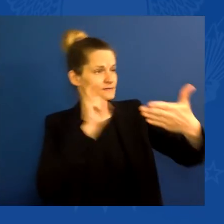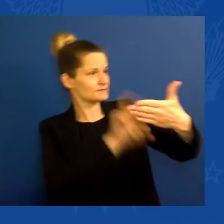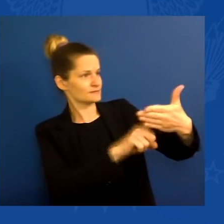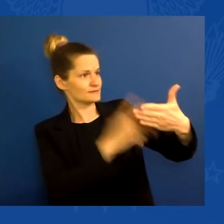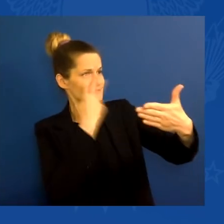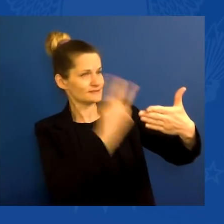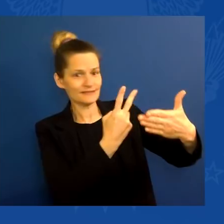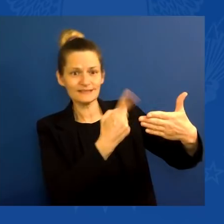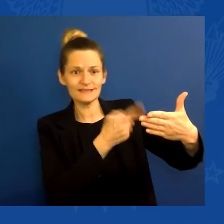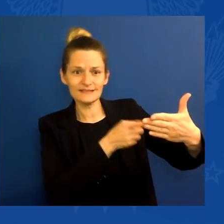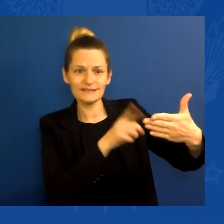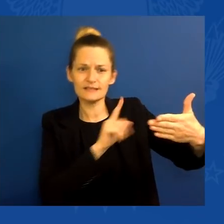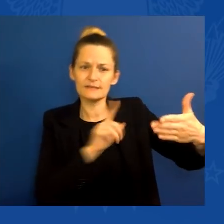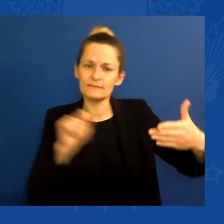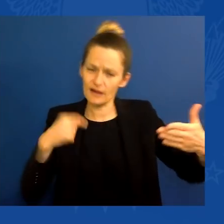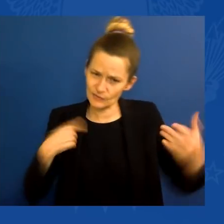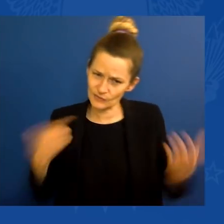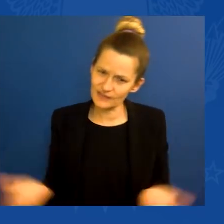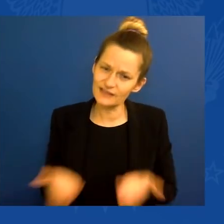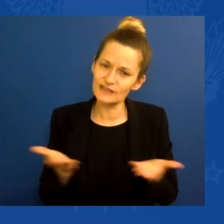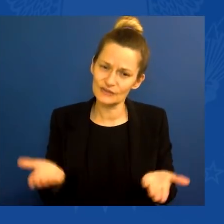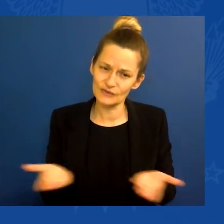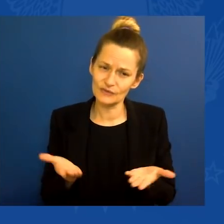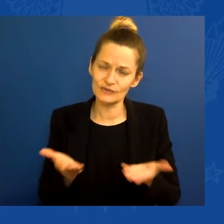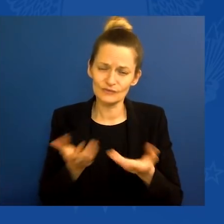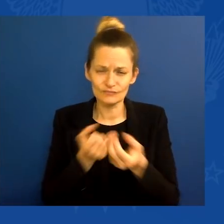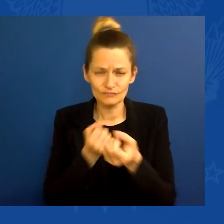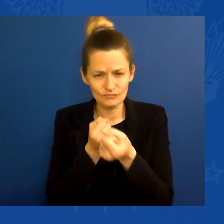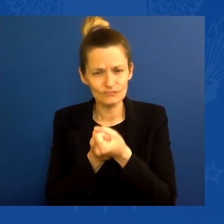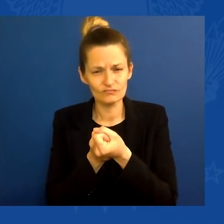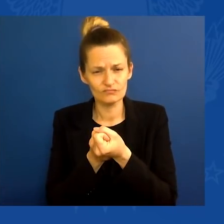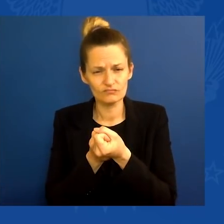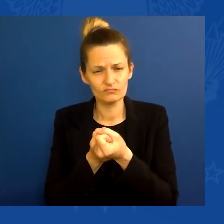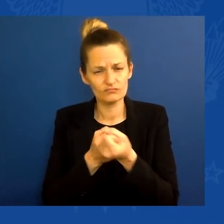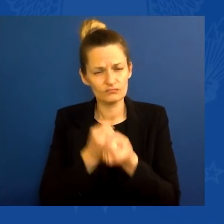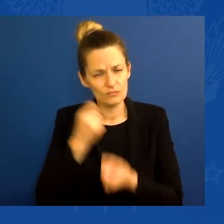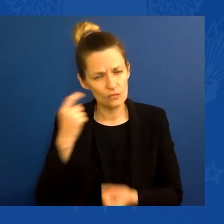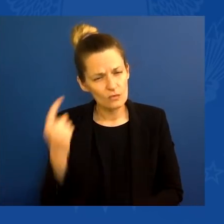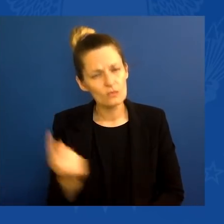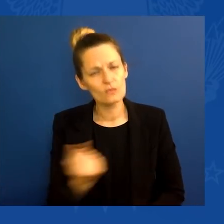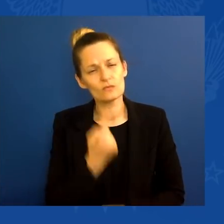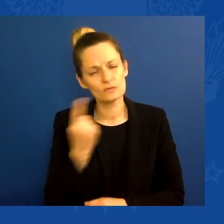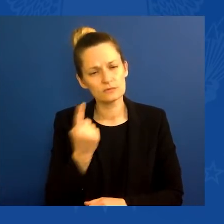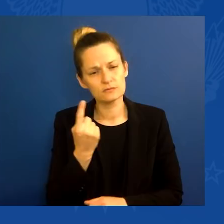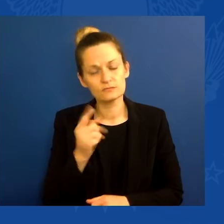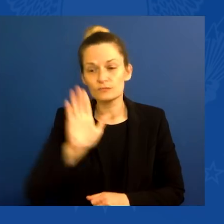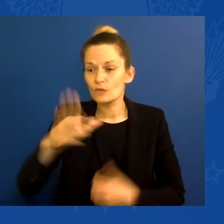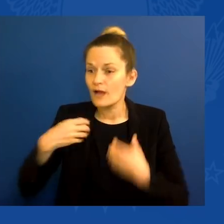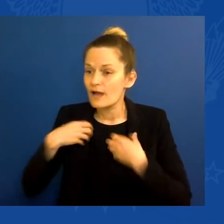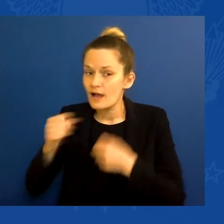Draw strength from one another and your law enforcement family. Reflect and be proud of the compassion